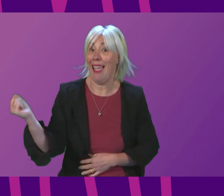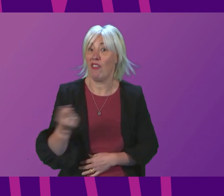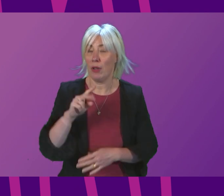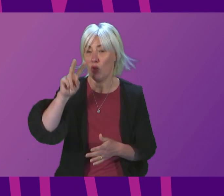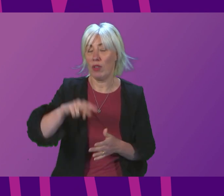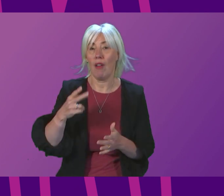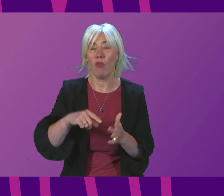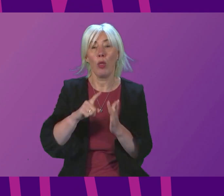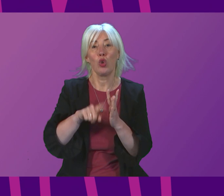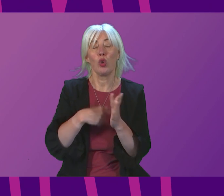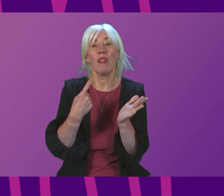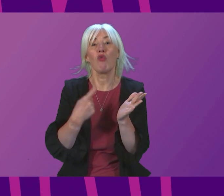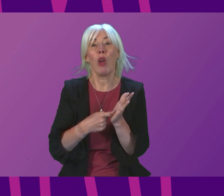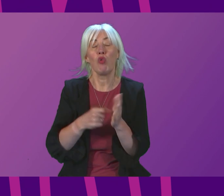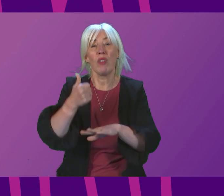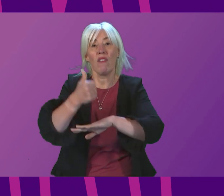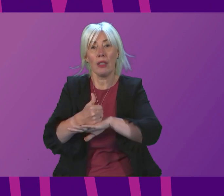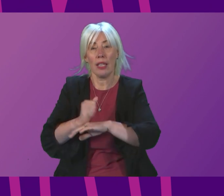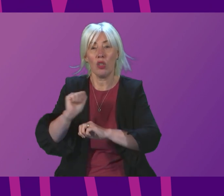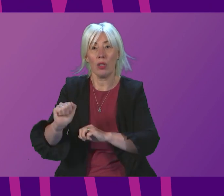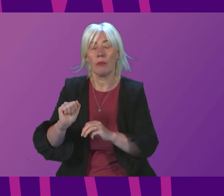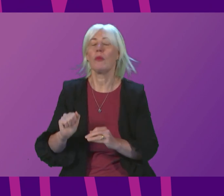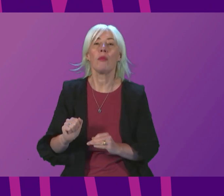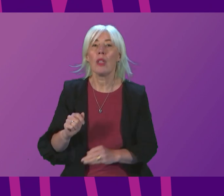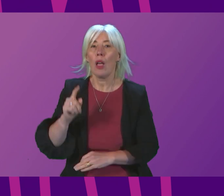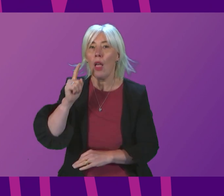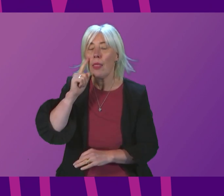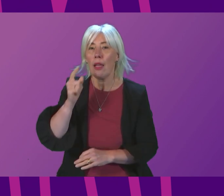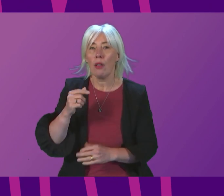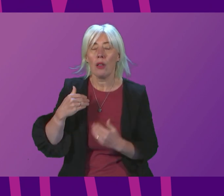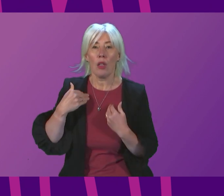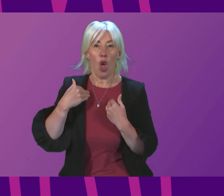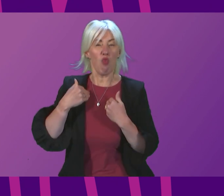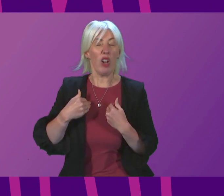Those in the richest decile will see their incomes fall by less than 2 per cent, while